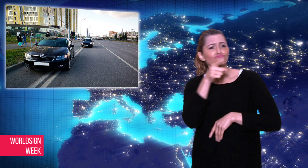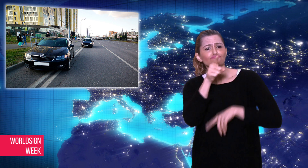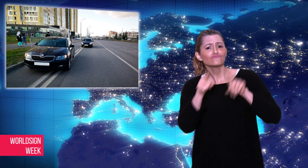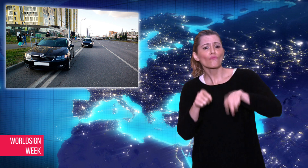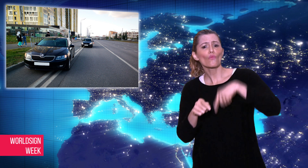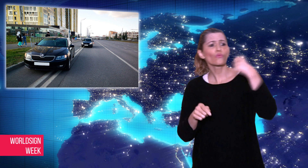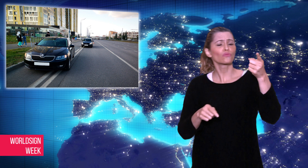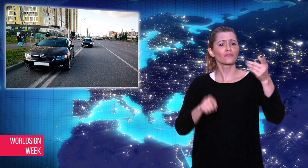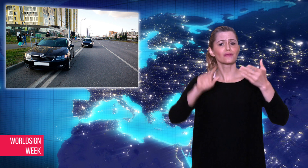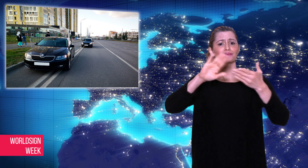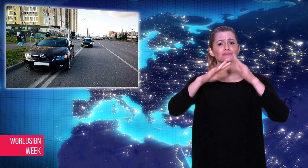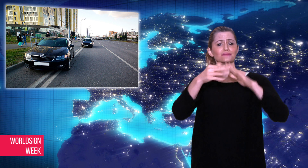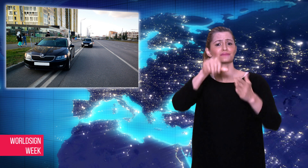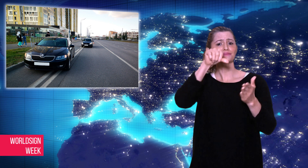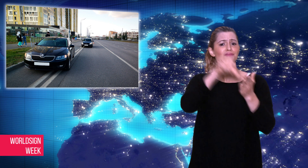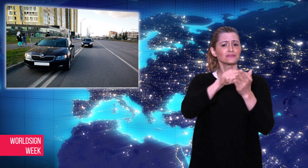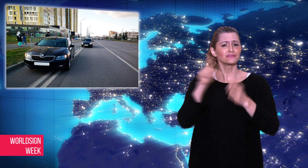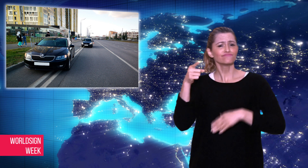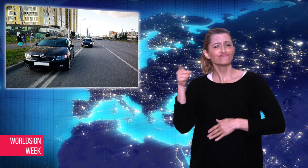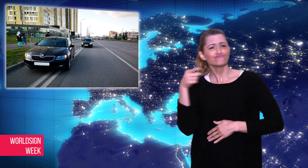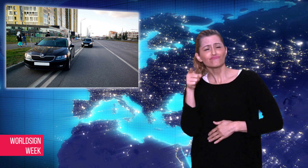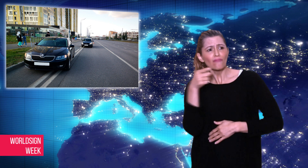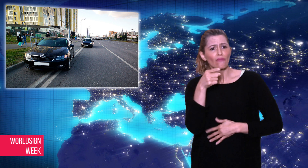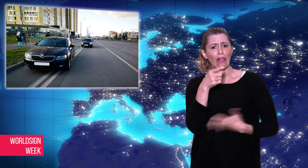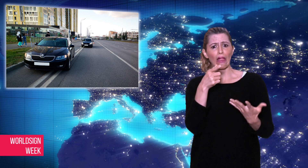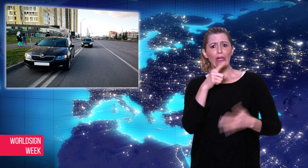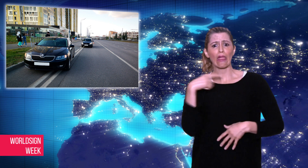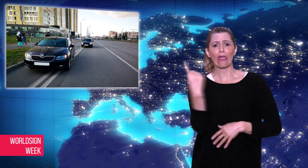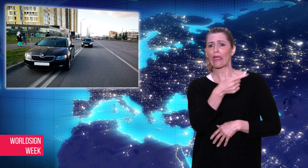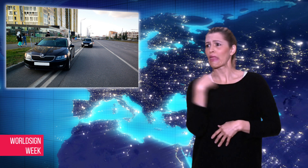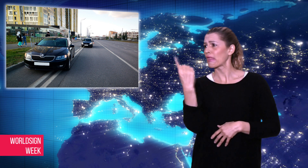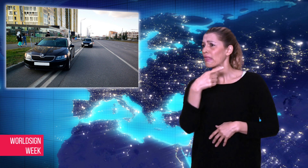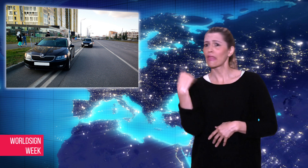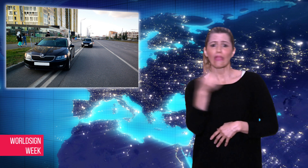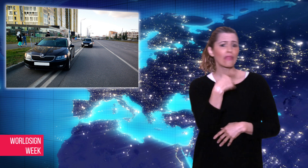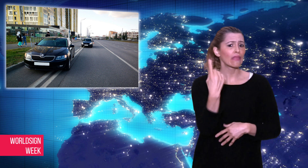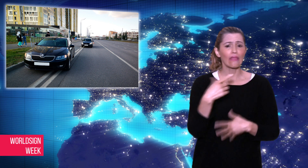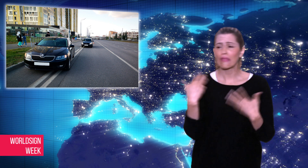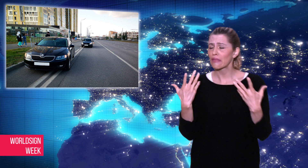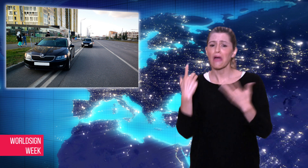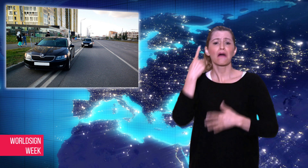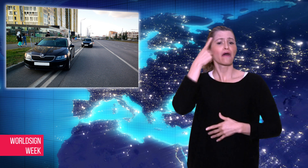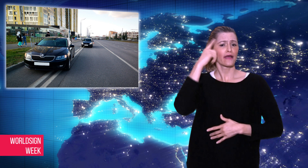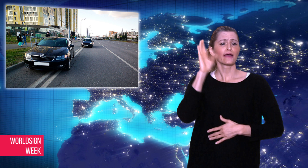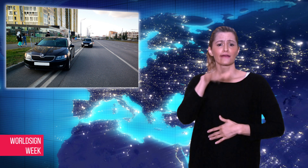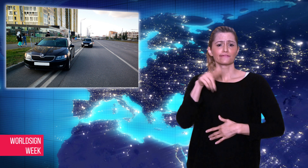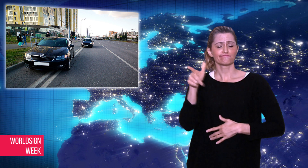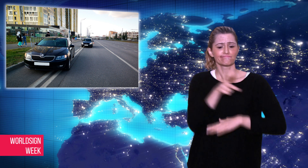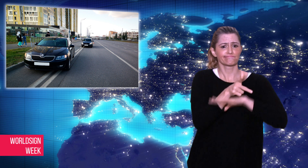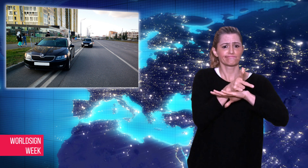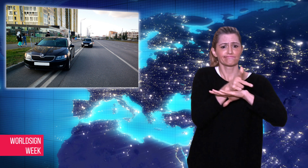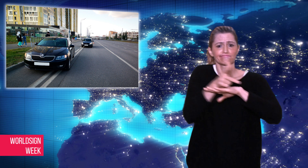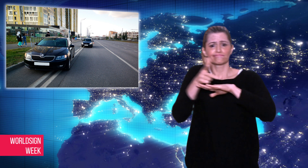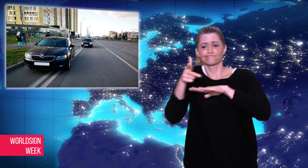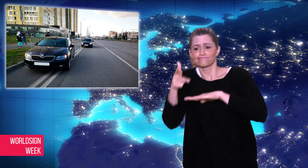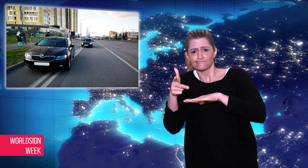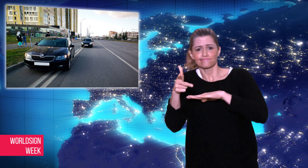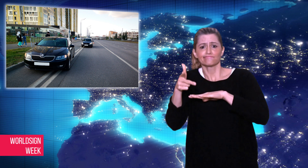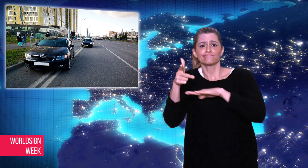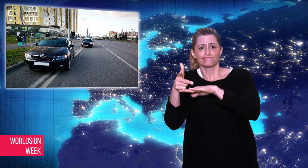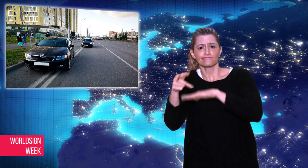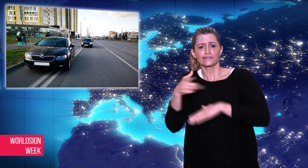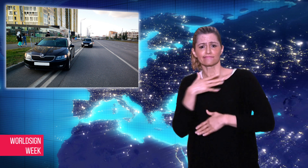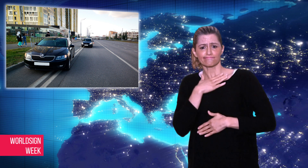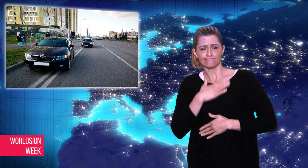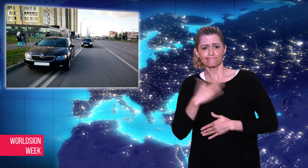He was driving to another city and he got lost.